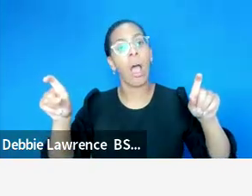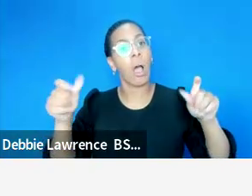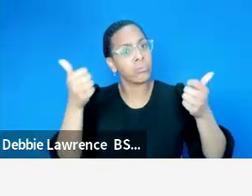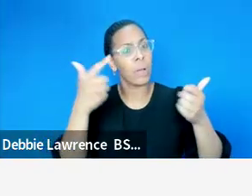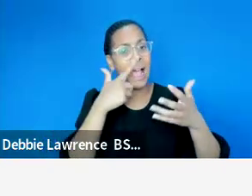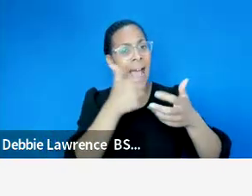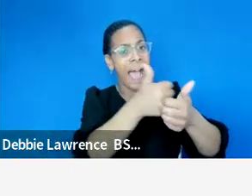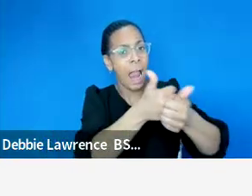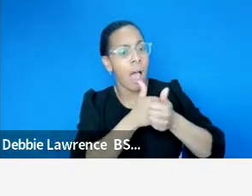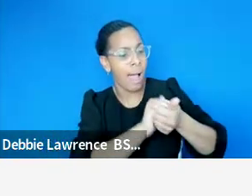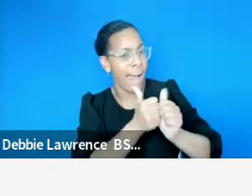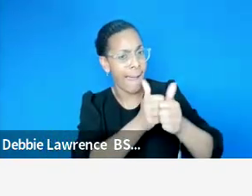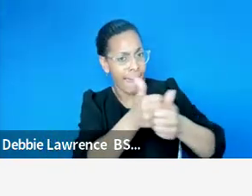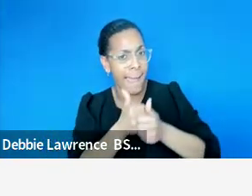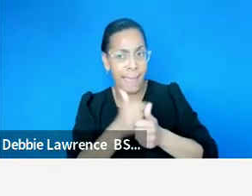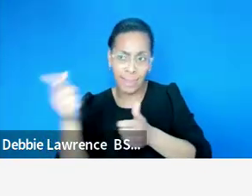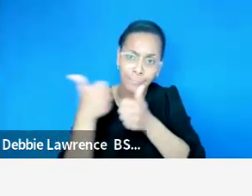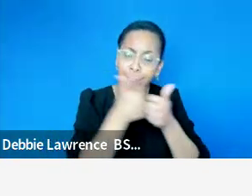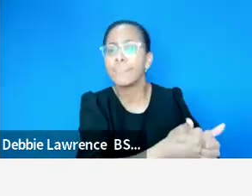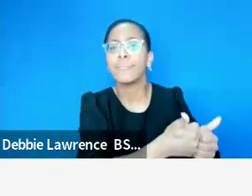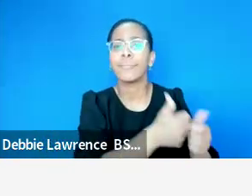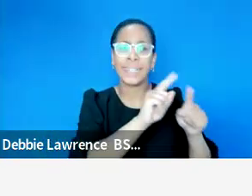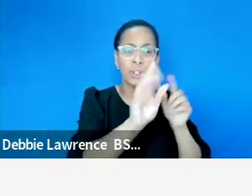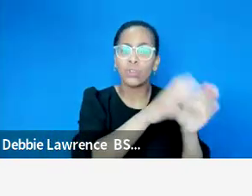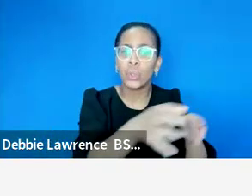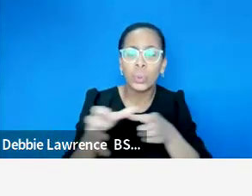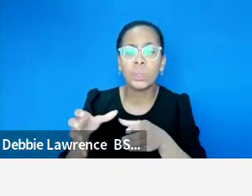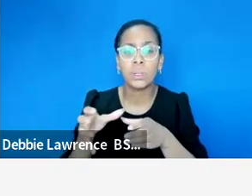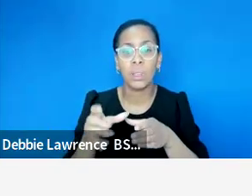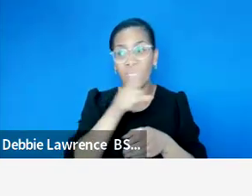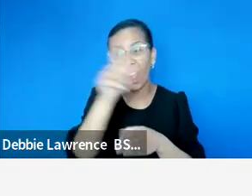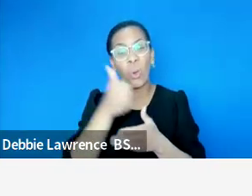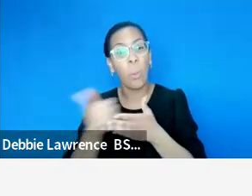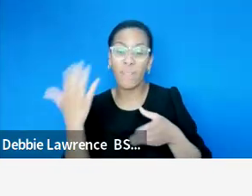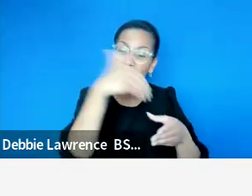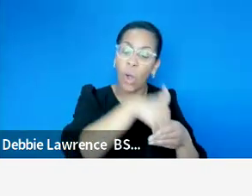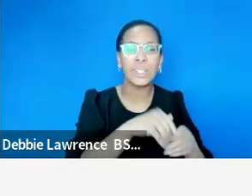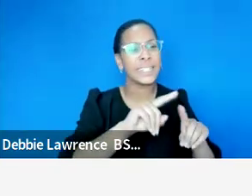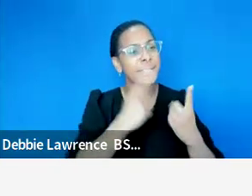marginalized groups. They'll sit on different equity committees.